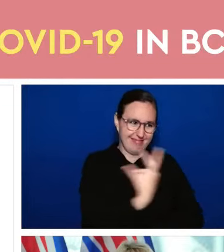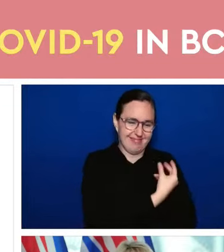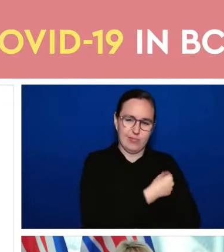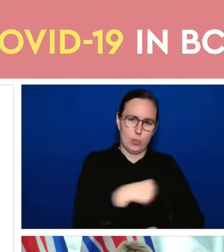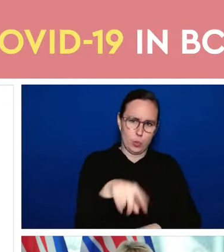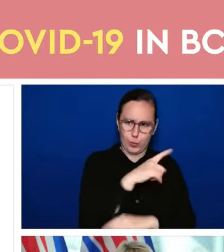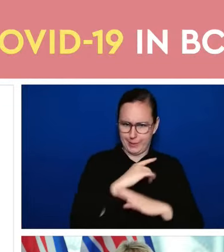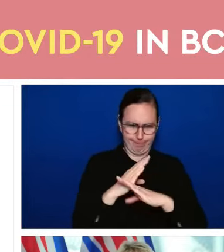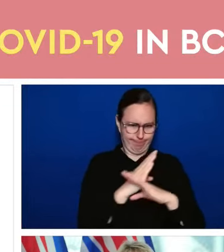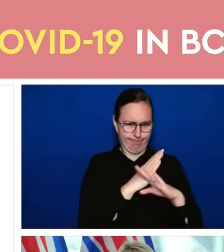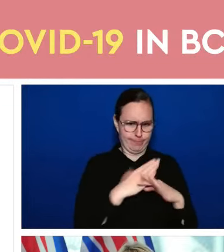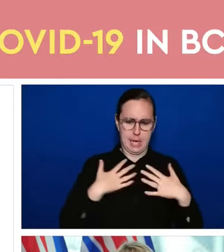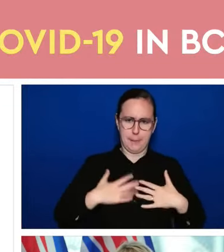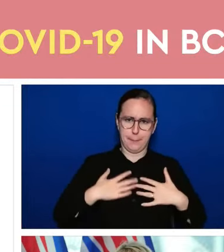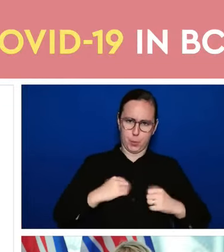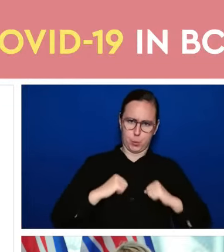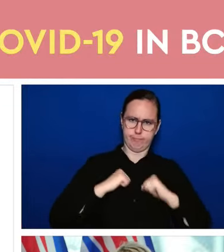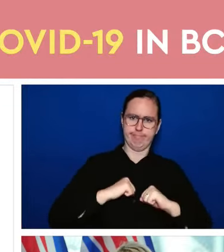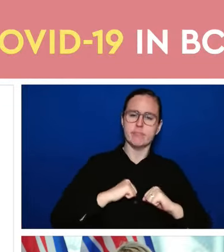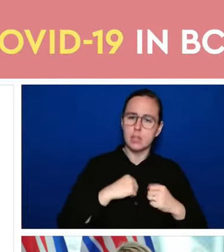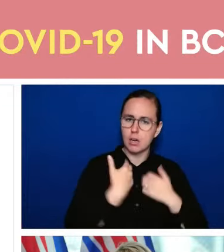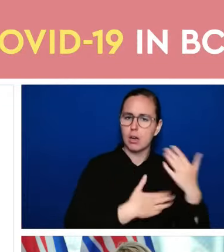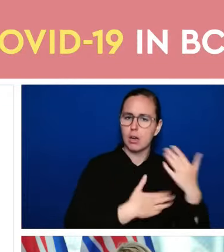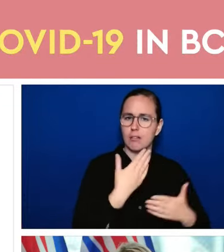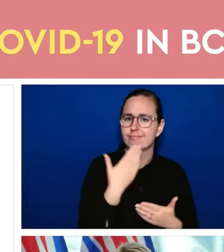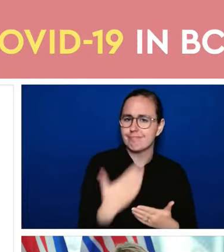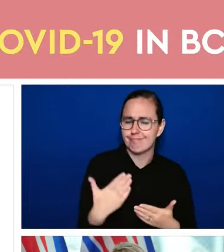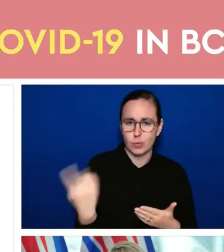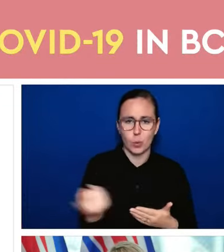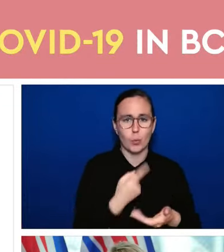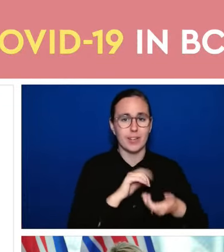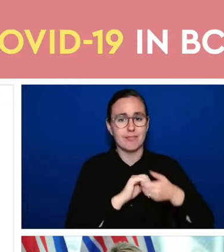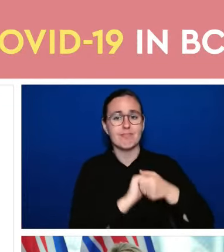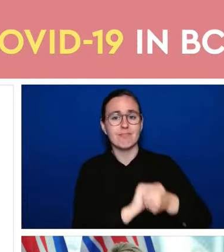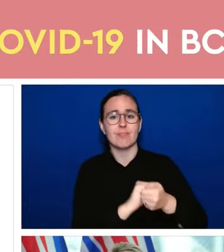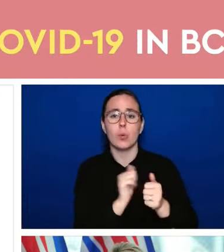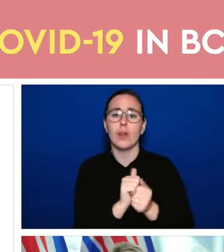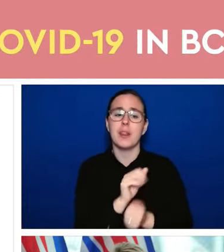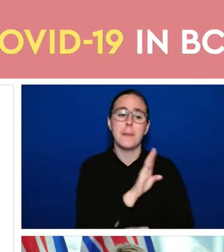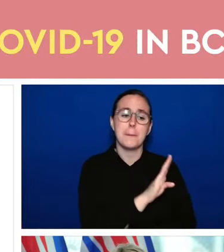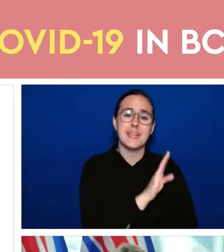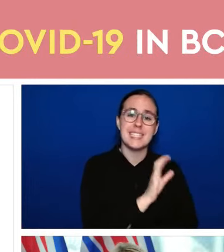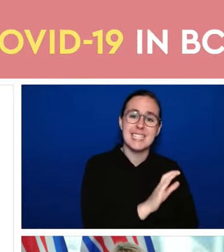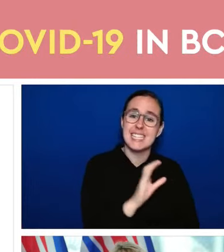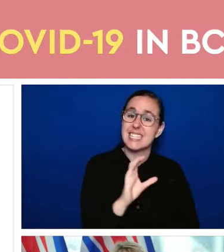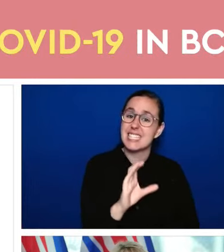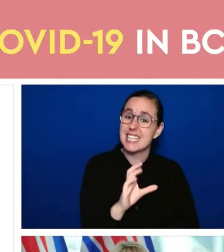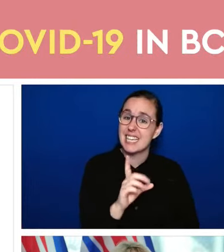to really trying to understand what are the things that could. Happen and how likely with the